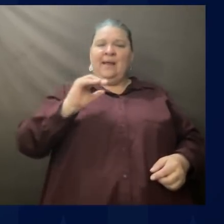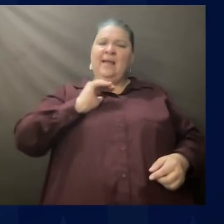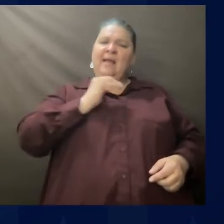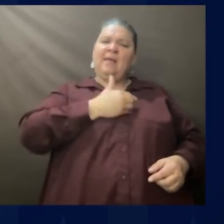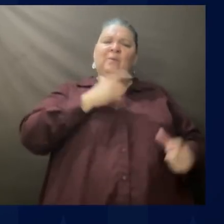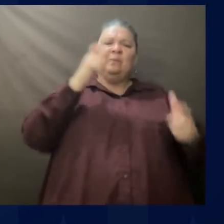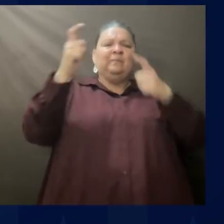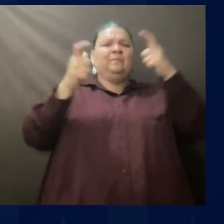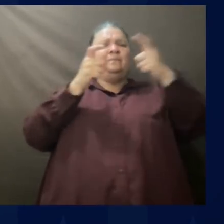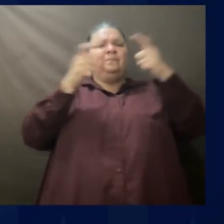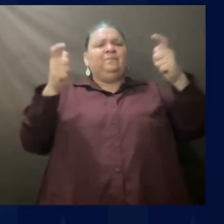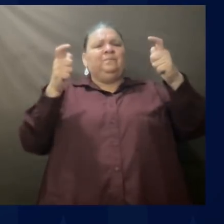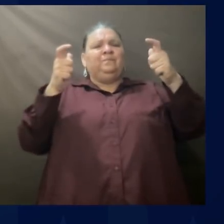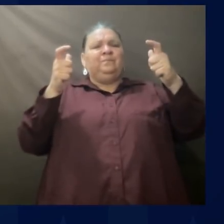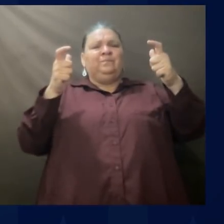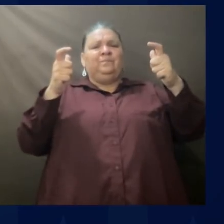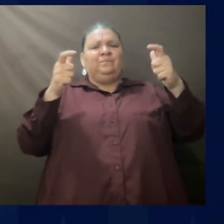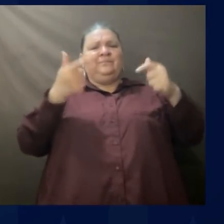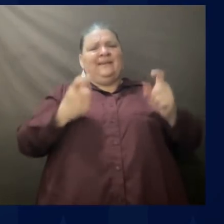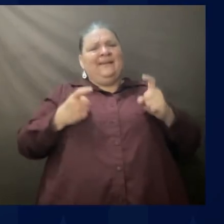made holy by those we’ve lost along the way.